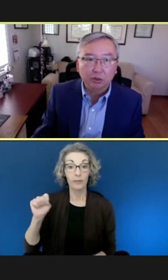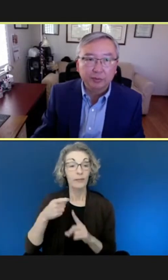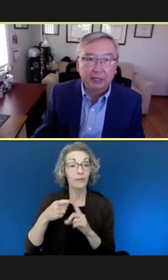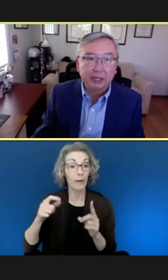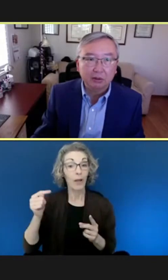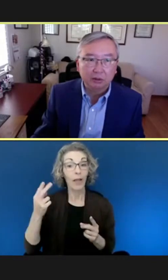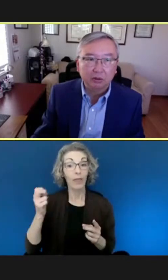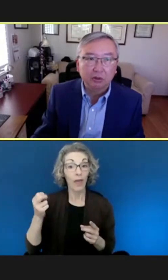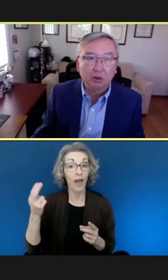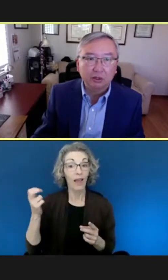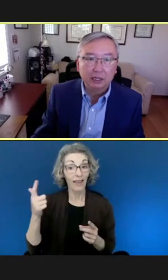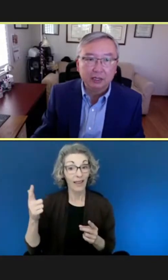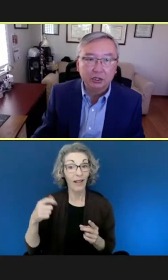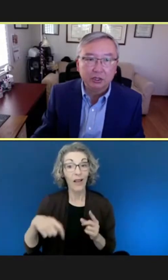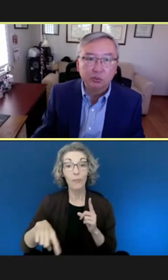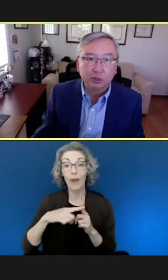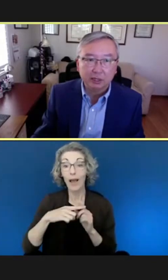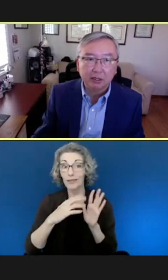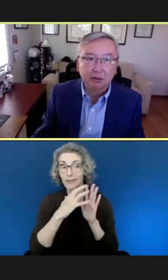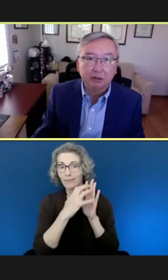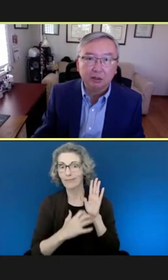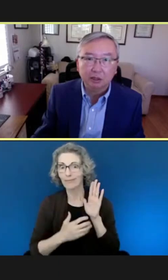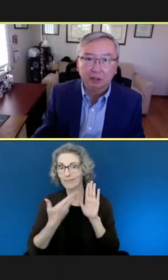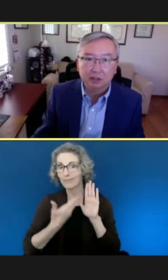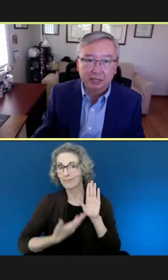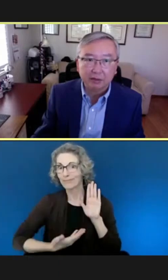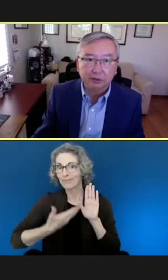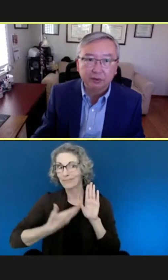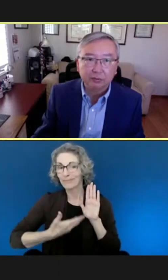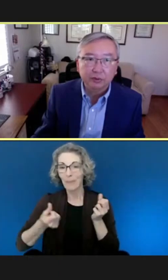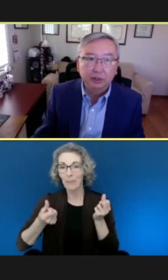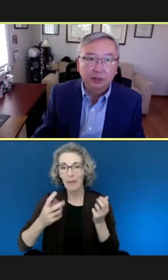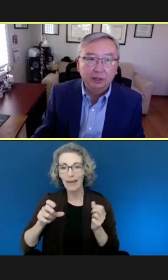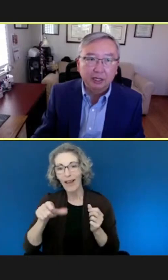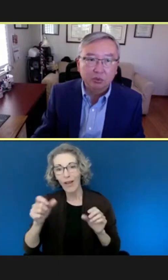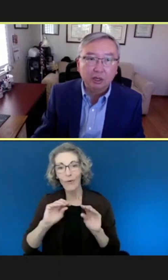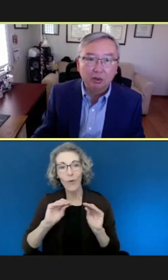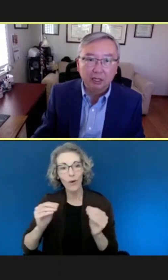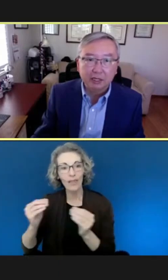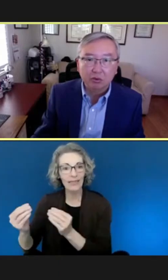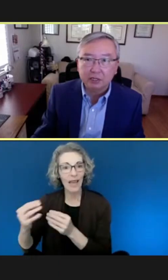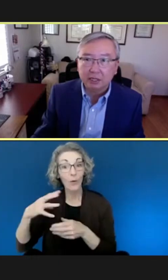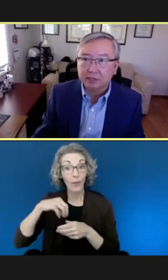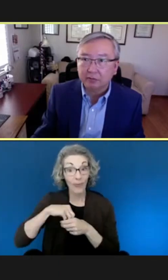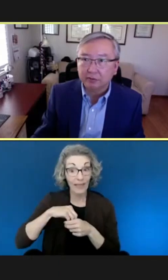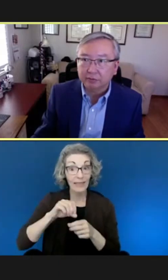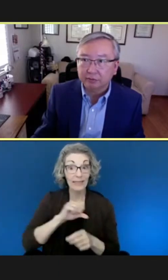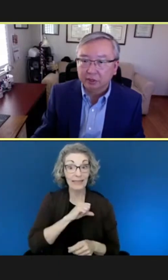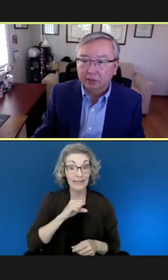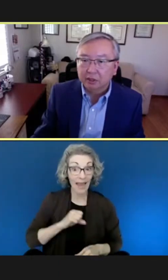with many other organizations within Stanford as well as outside Stanford.